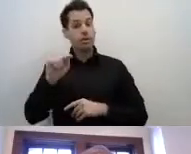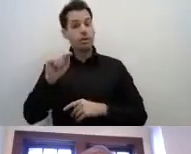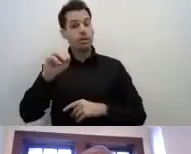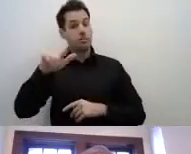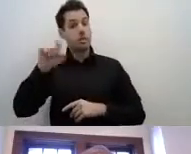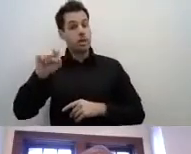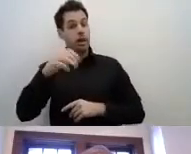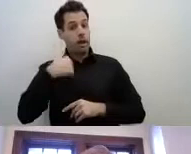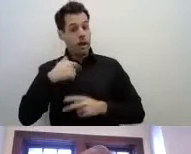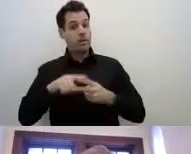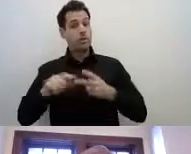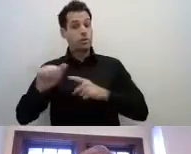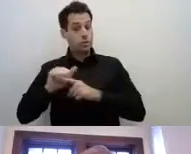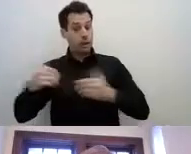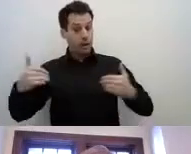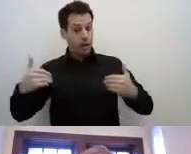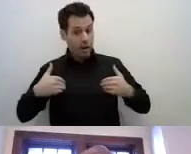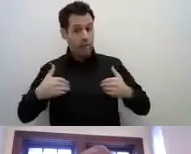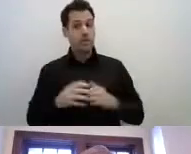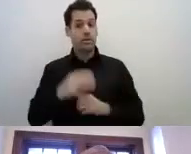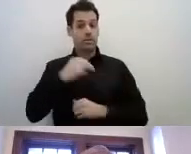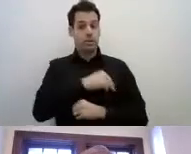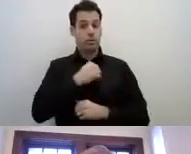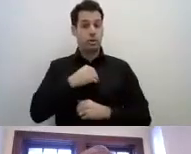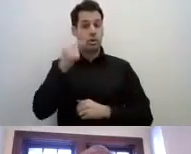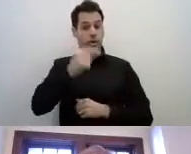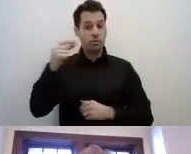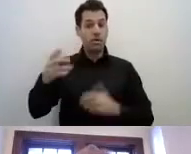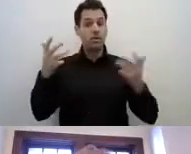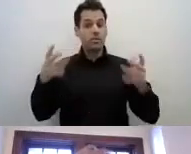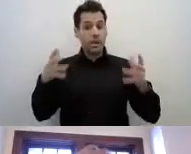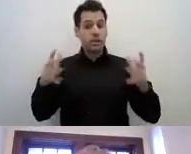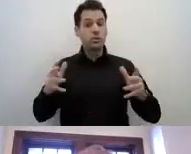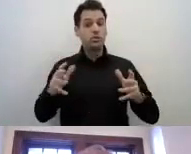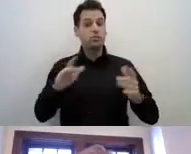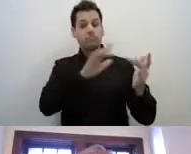office the manitoba government has responded to the request from organizations for financial